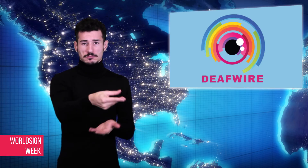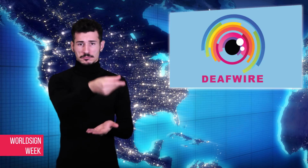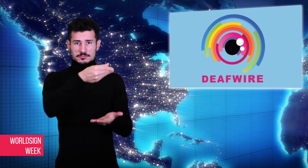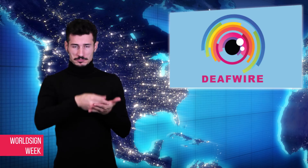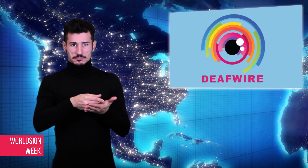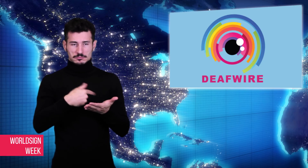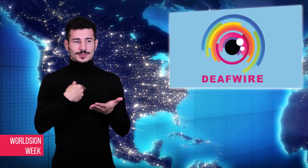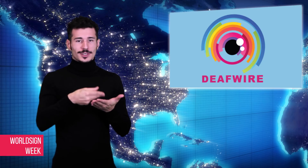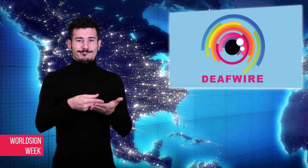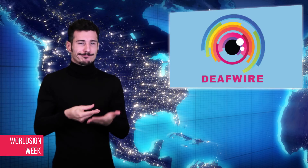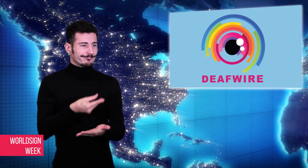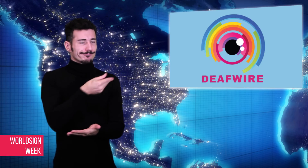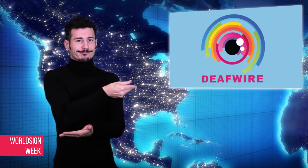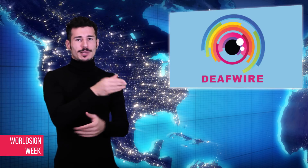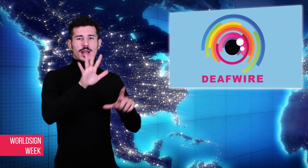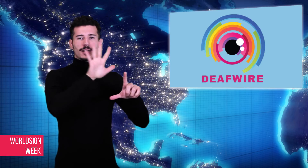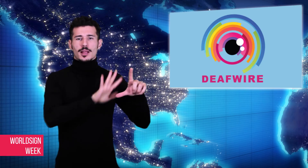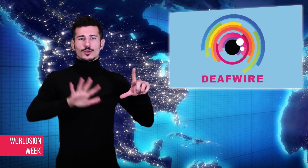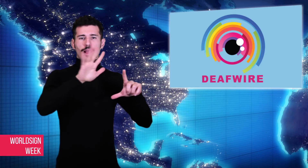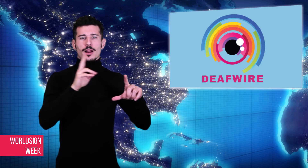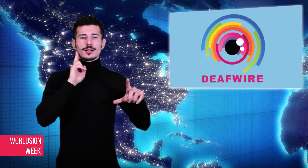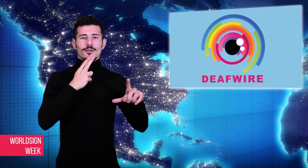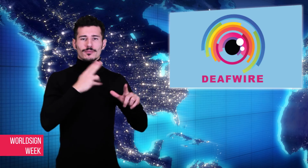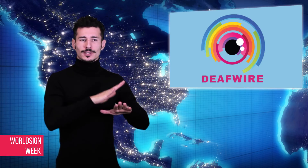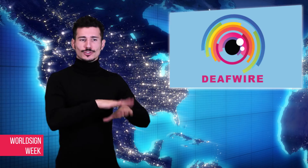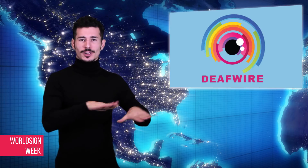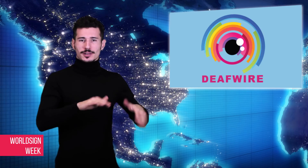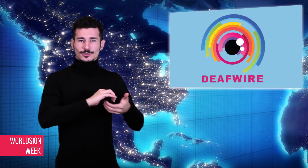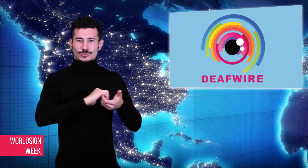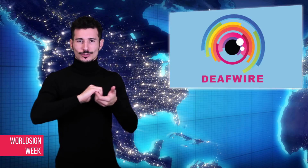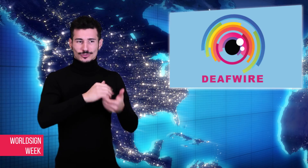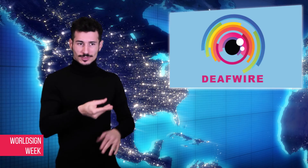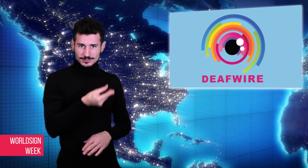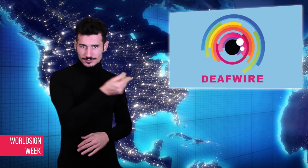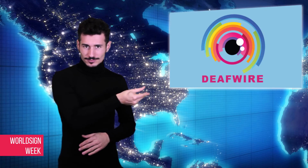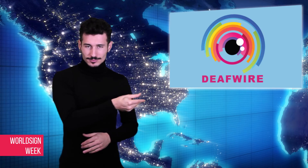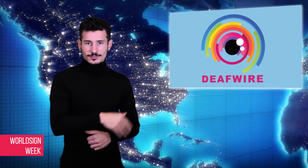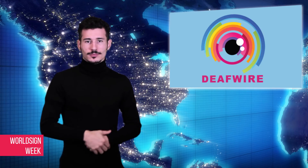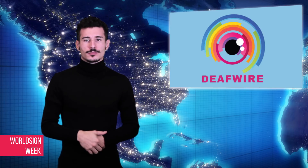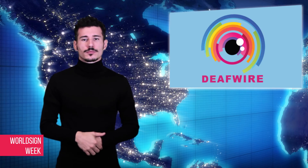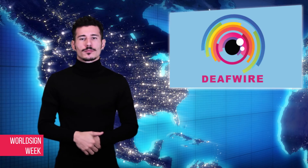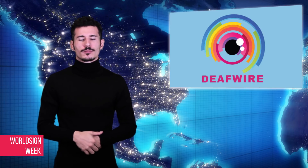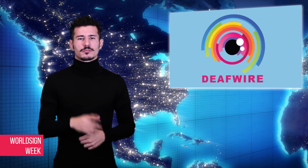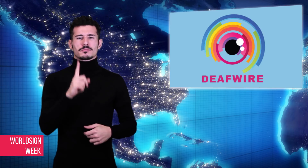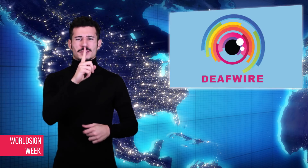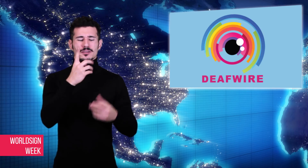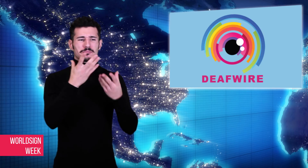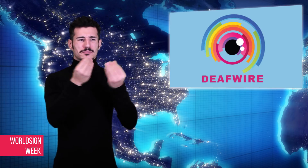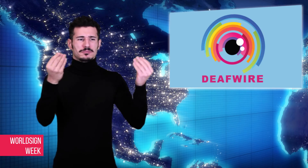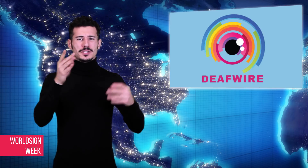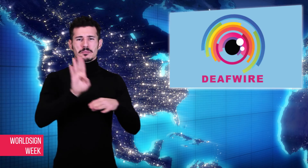money because he was dishevelled, and appeared to be under the influence of